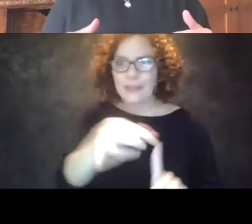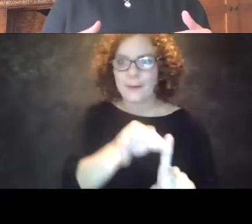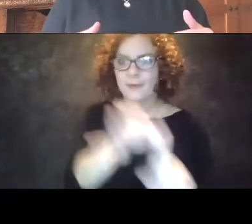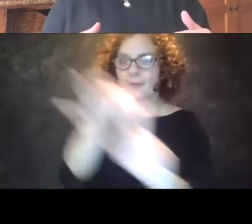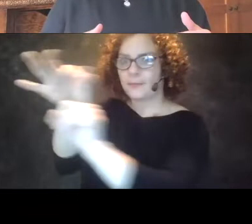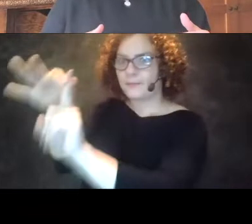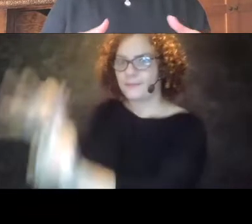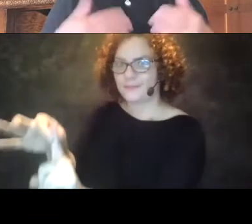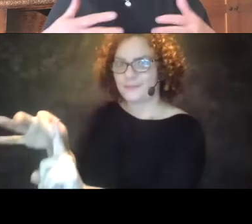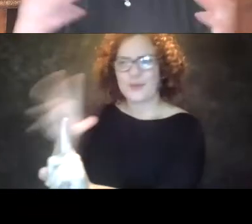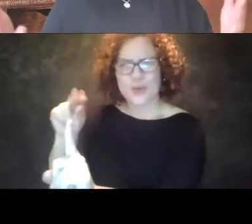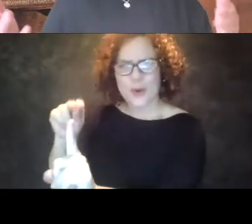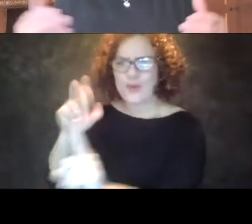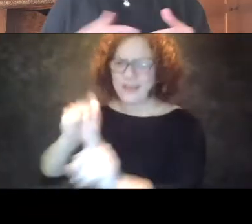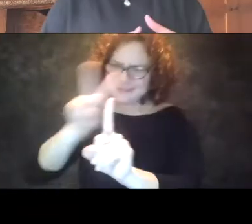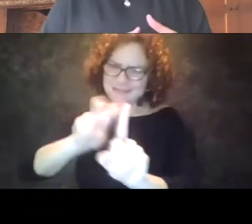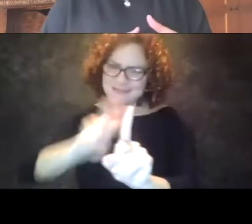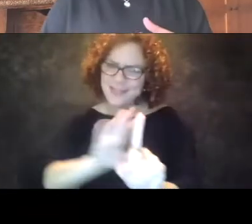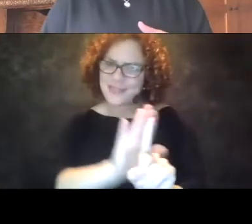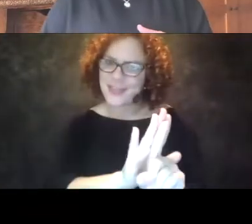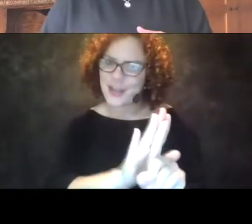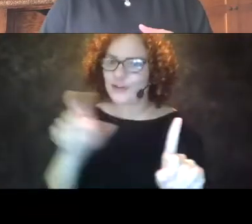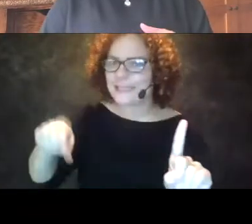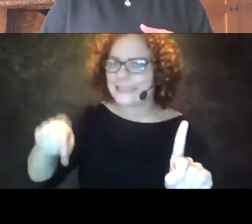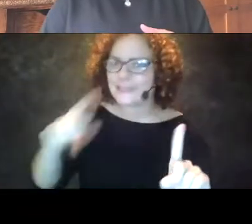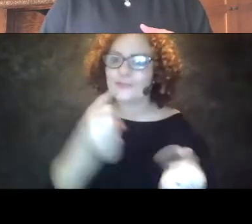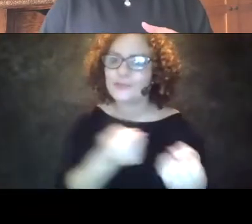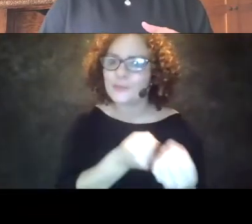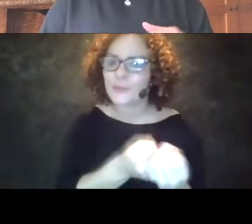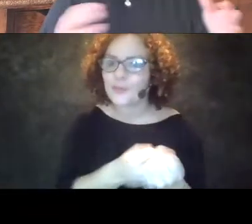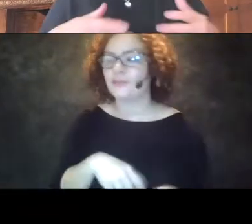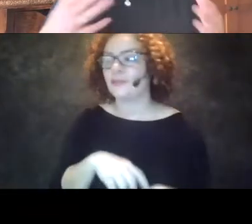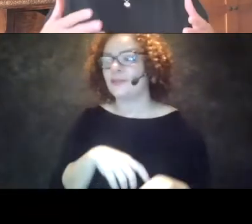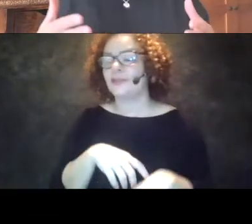needs the child or the youth, if you're talking about older children, look at the opportunities